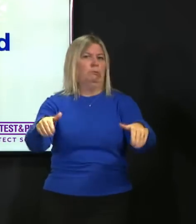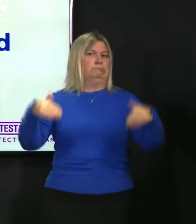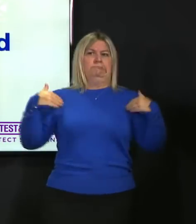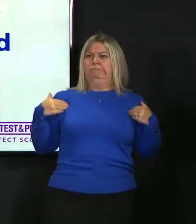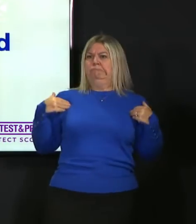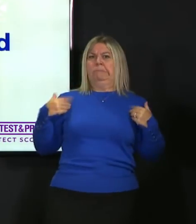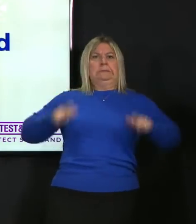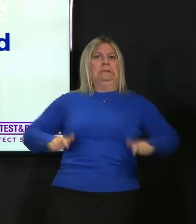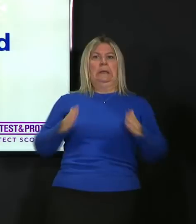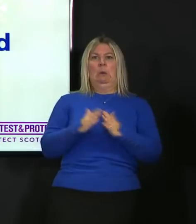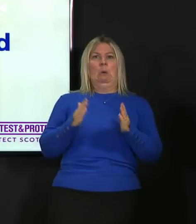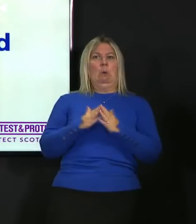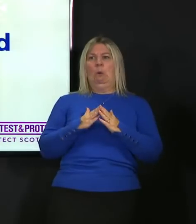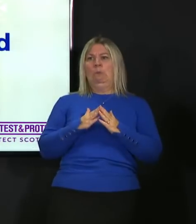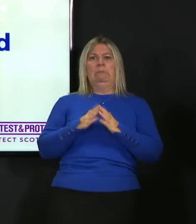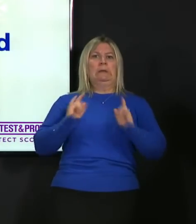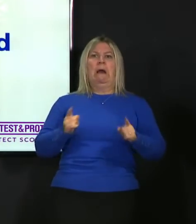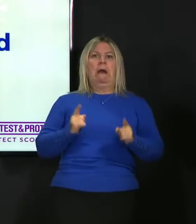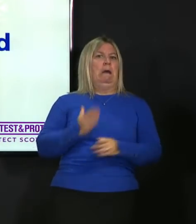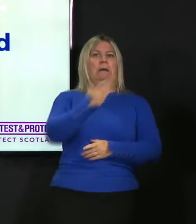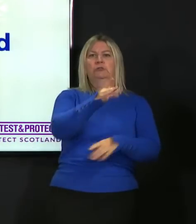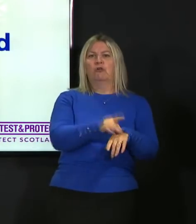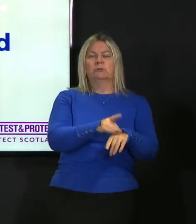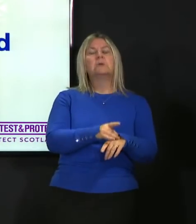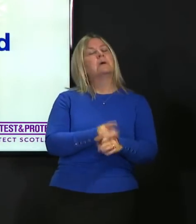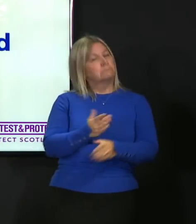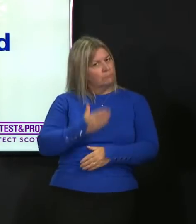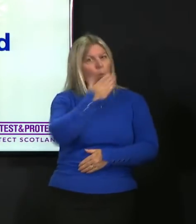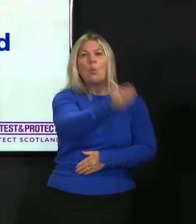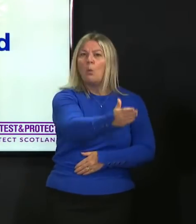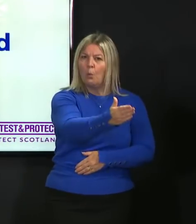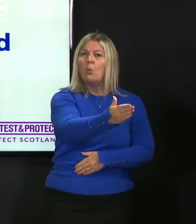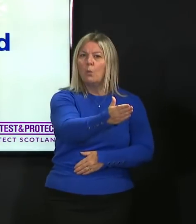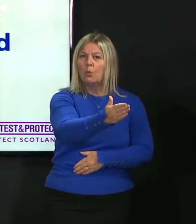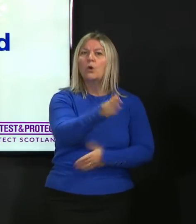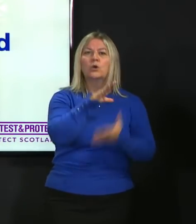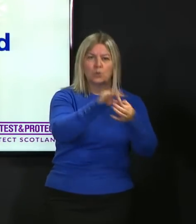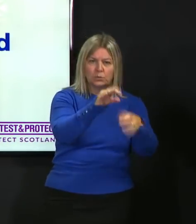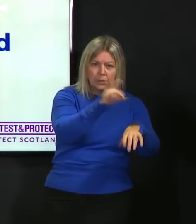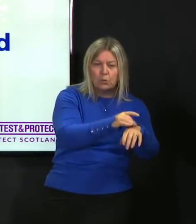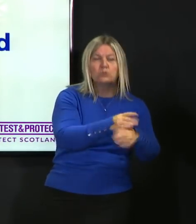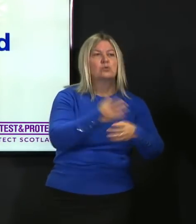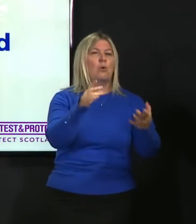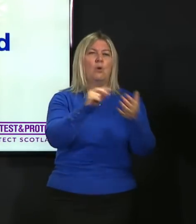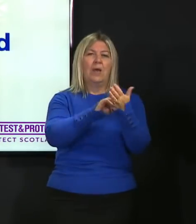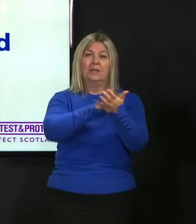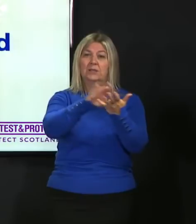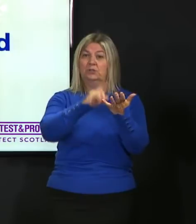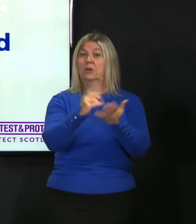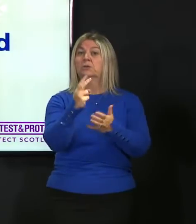but to fully engage and contact either your GP or NHS 24, or the other community services